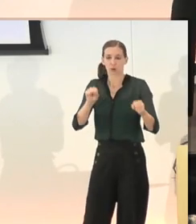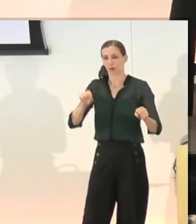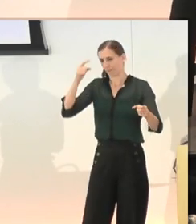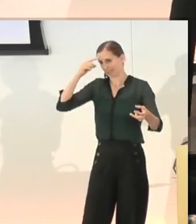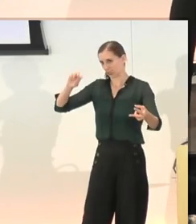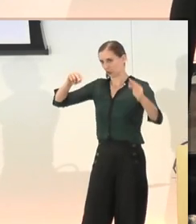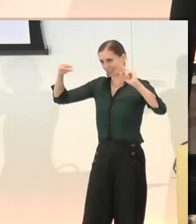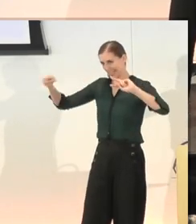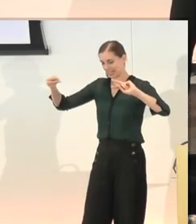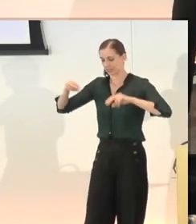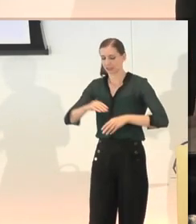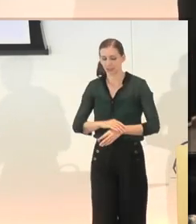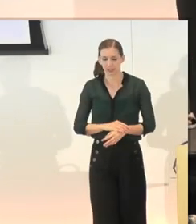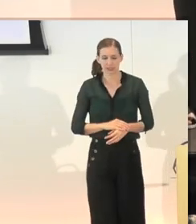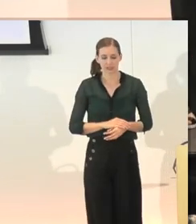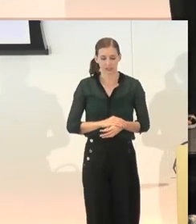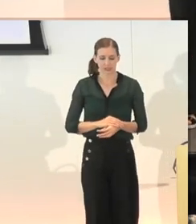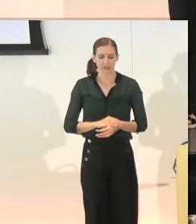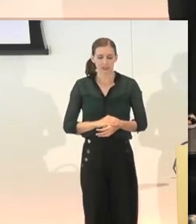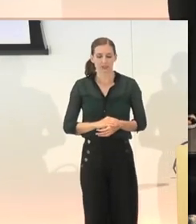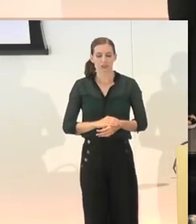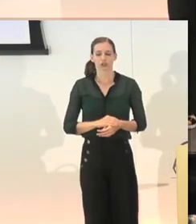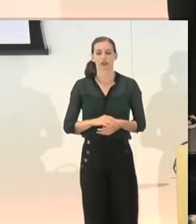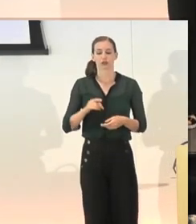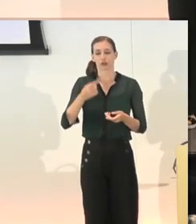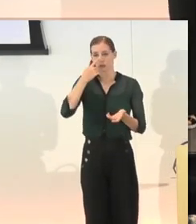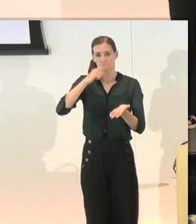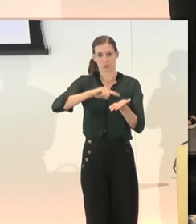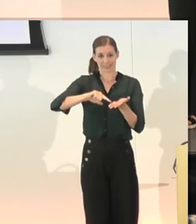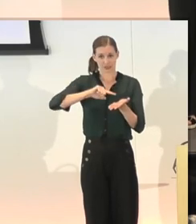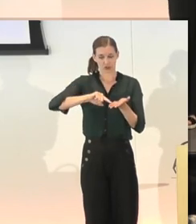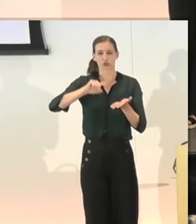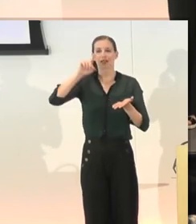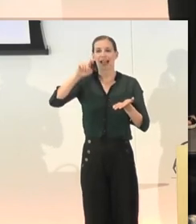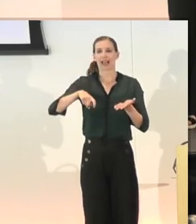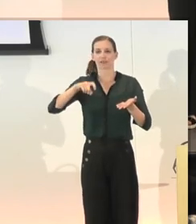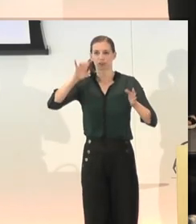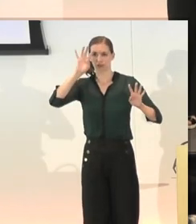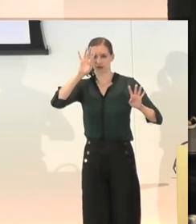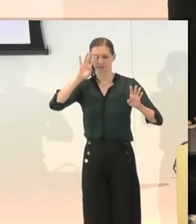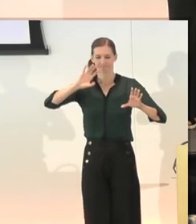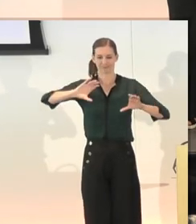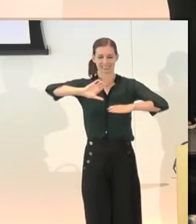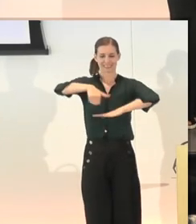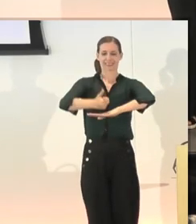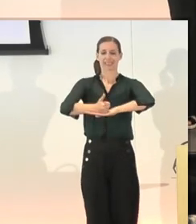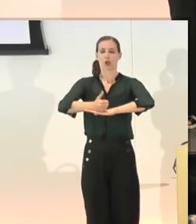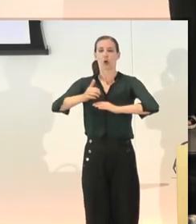co-creating that with community and not just for the community so not just the design of research